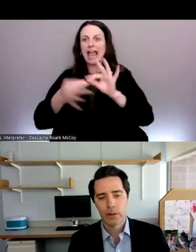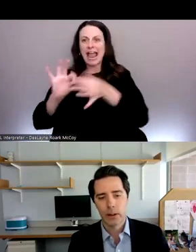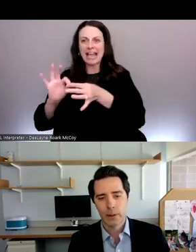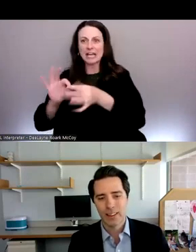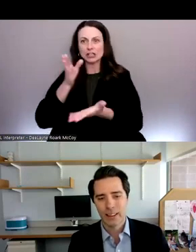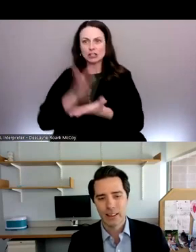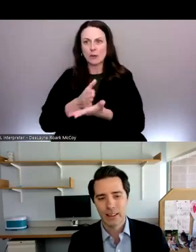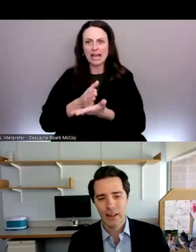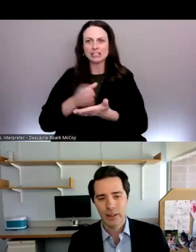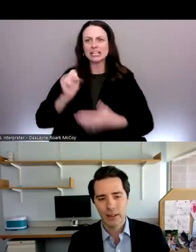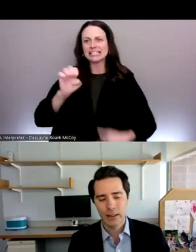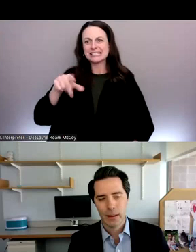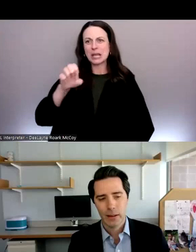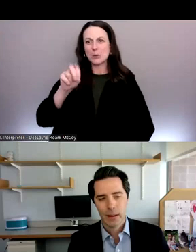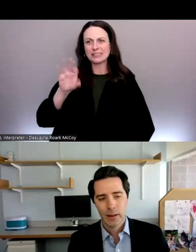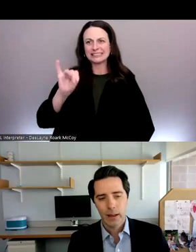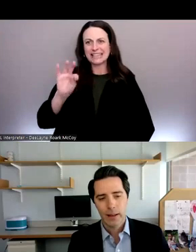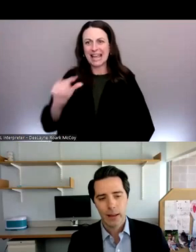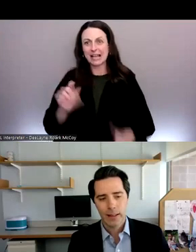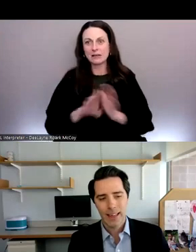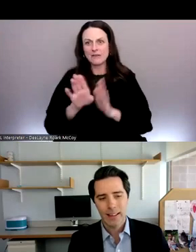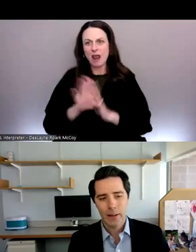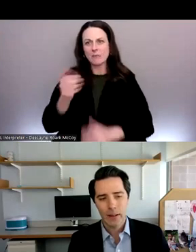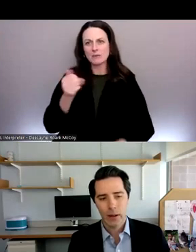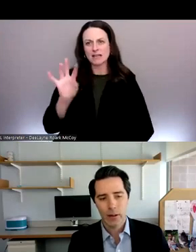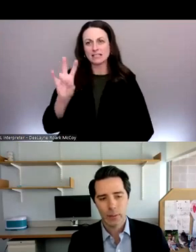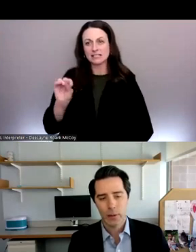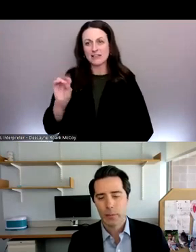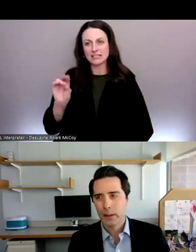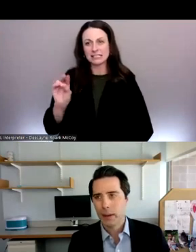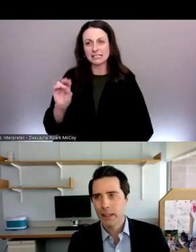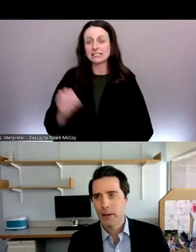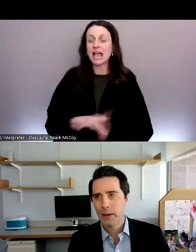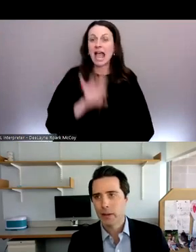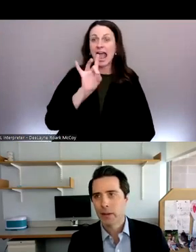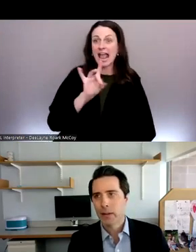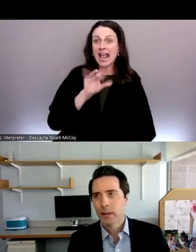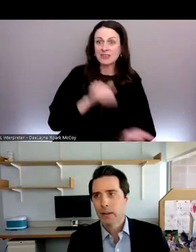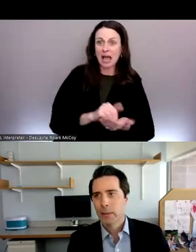developed in the 1970s and it costs eight thousand dollars per